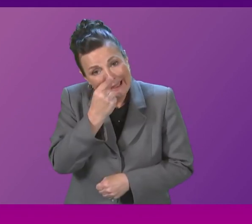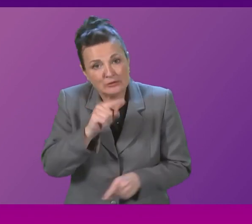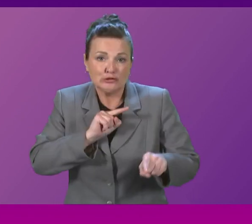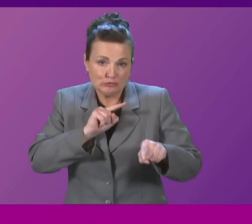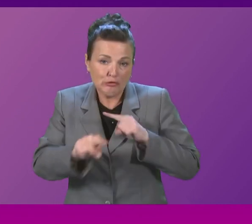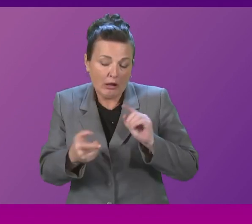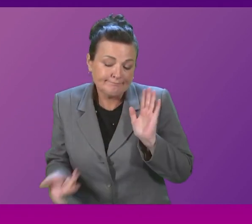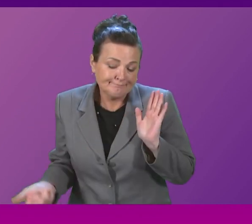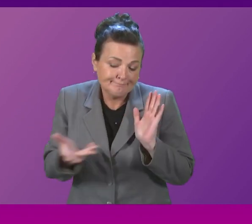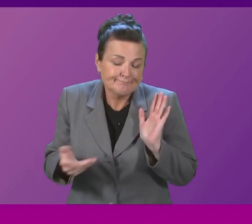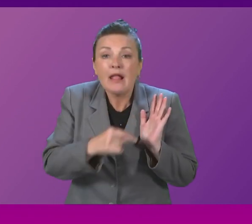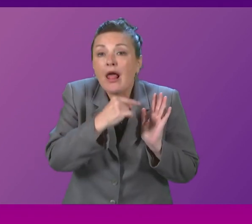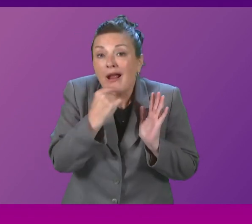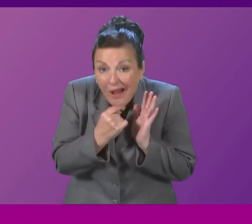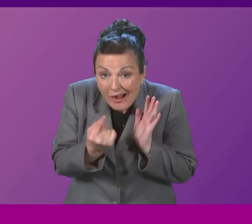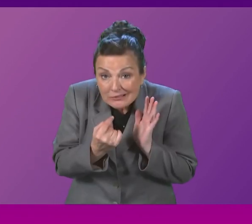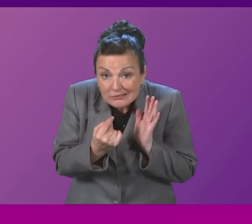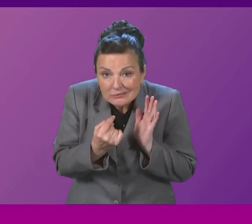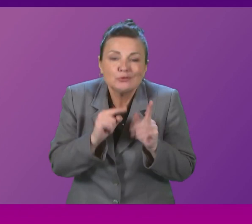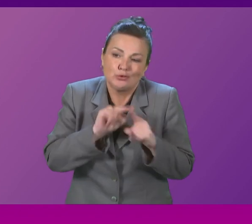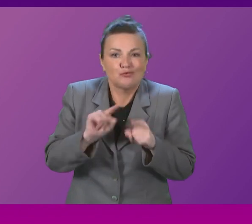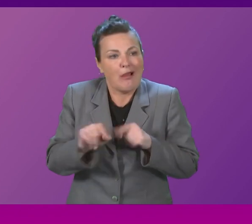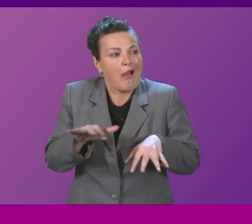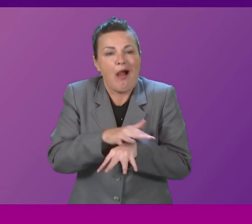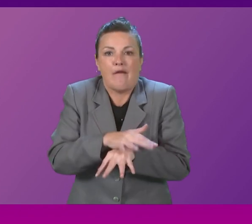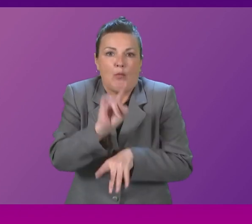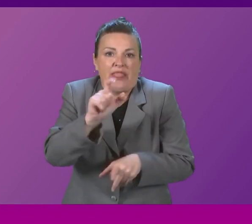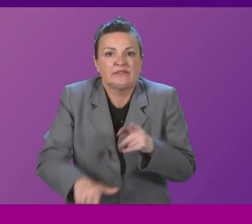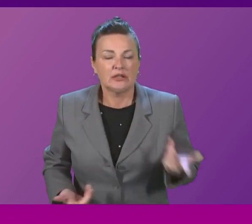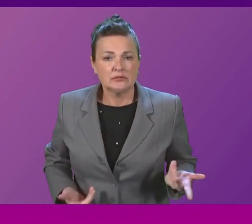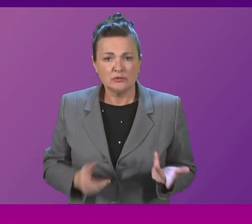Presiding Officer, I seek your guidance on what mechanisms exist to correct the record